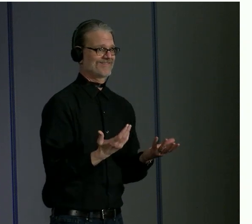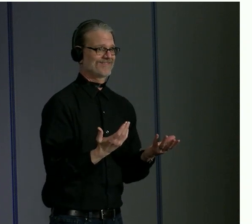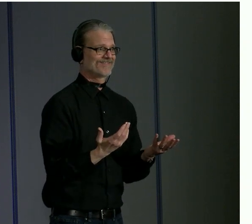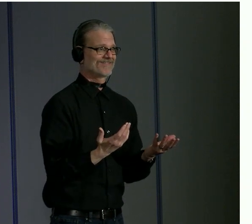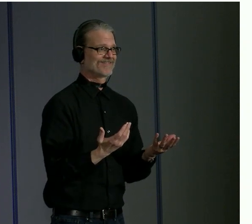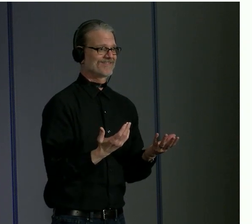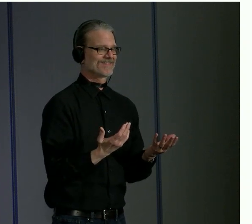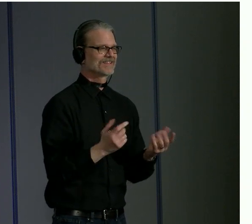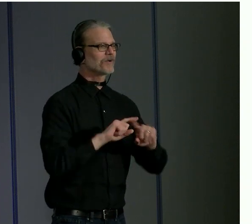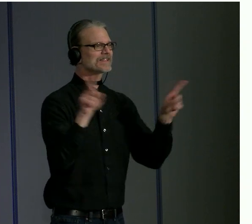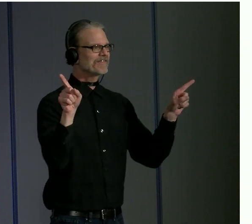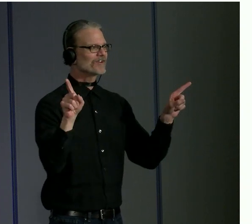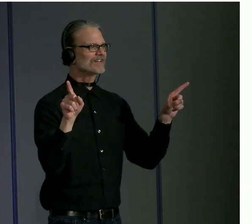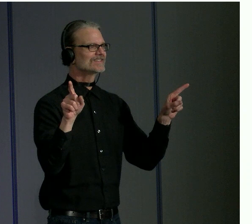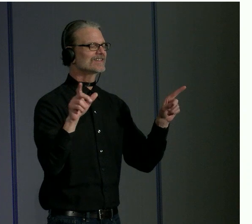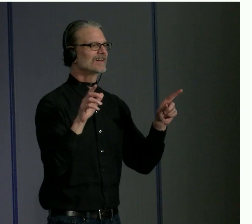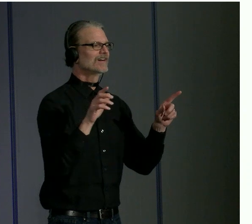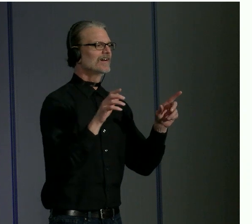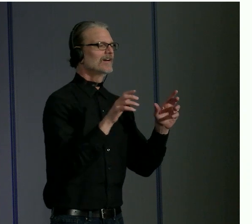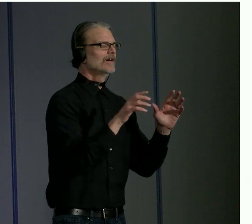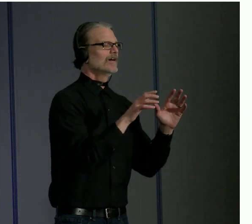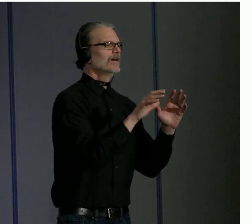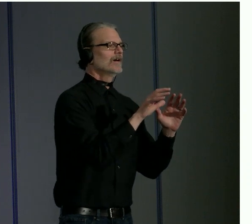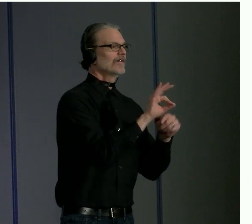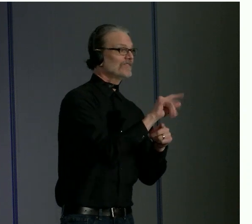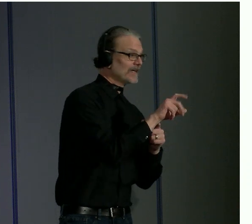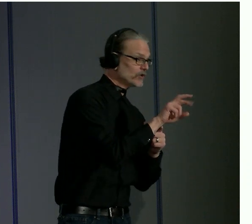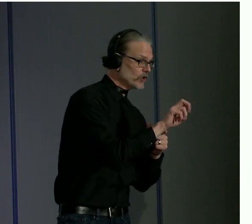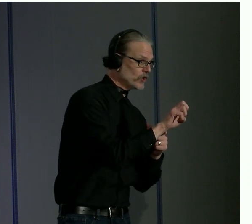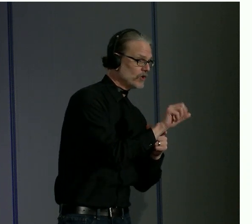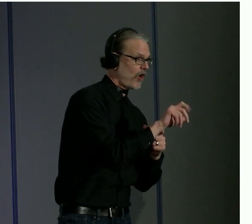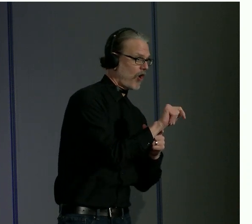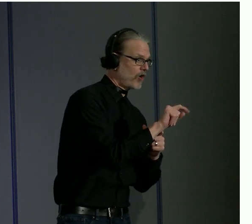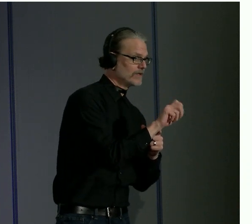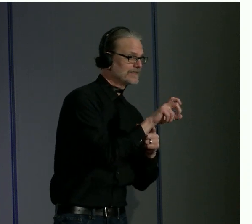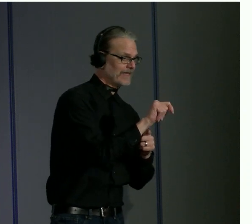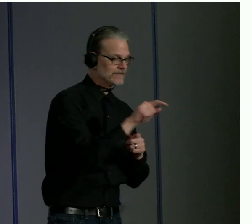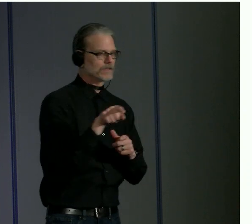a figure Alt Text and caption, I think is an important one I like to talk about for a second.